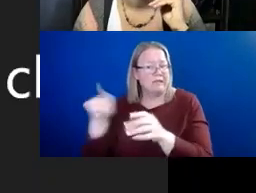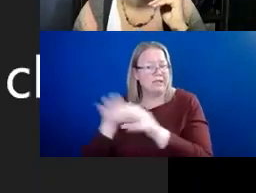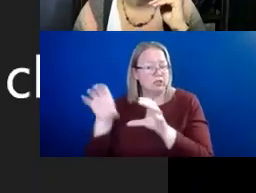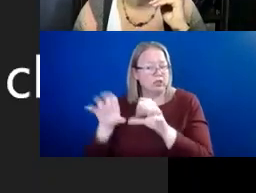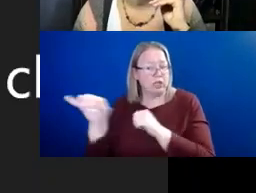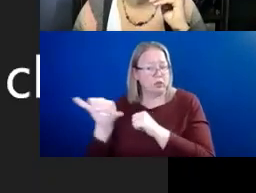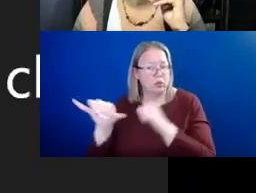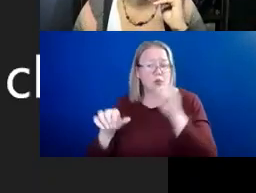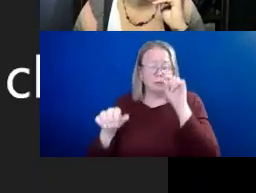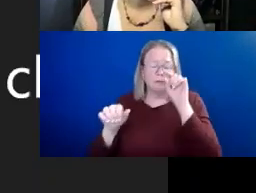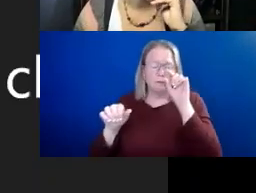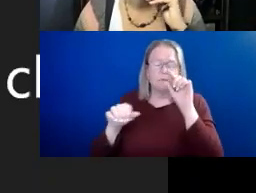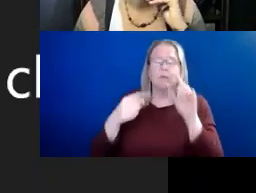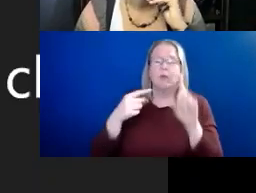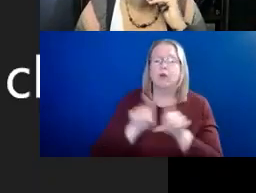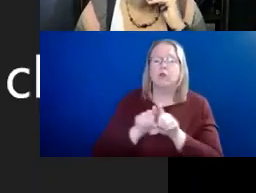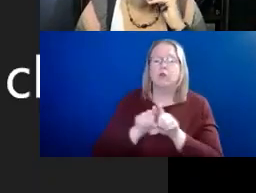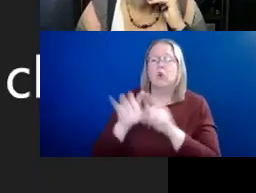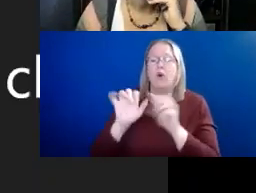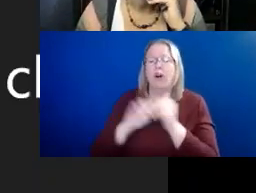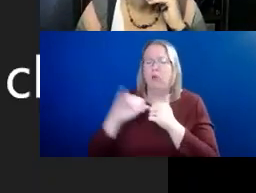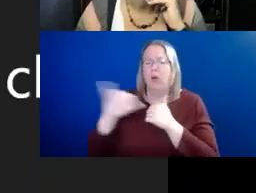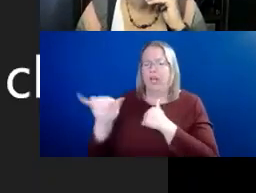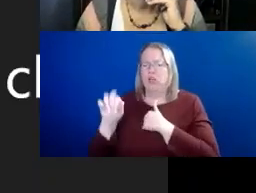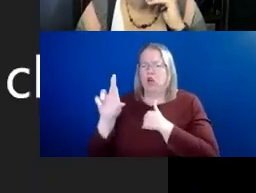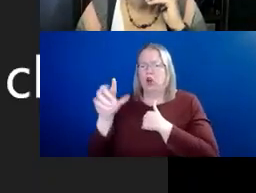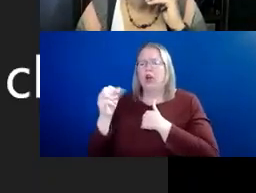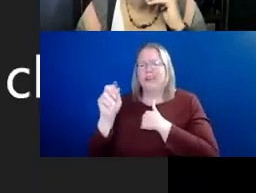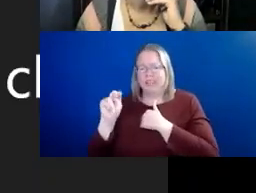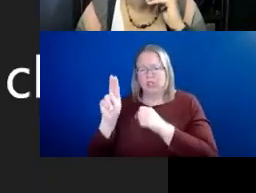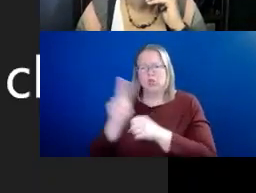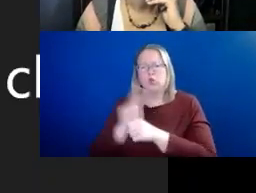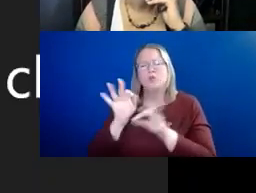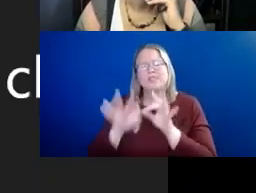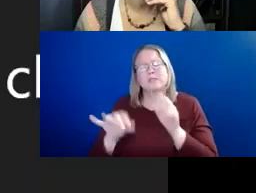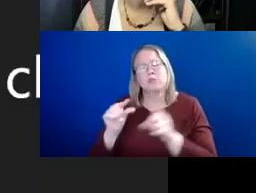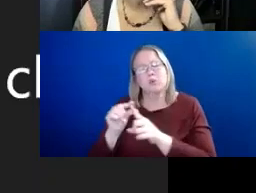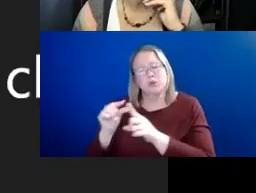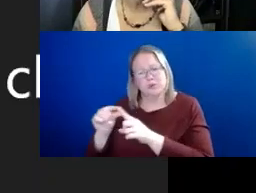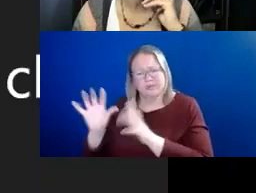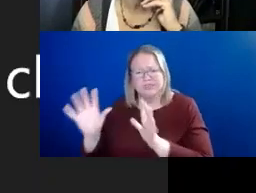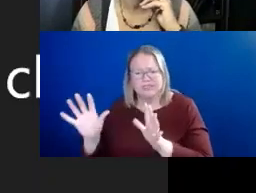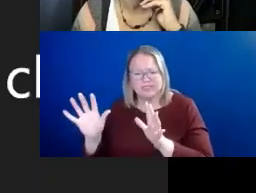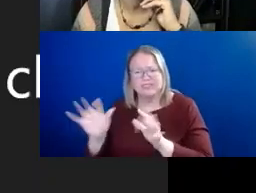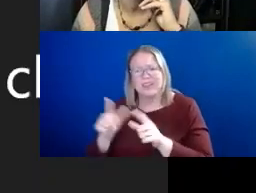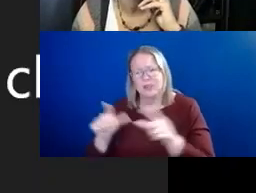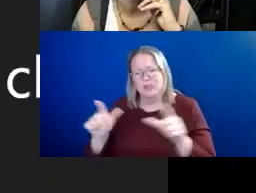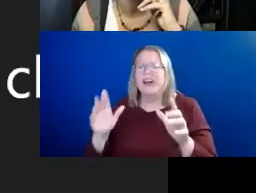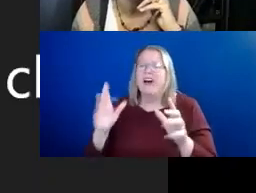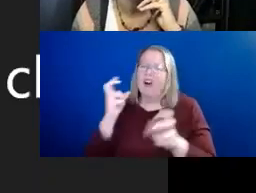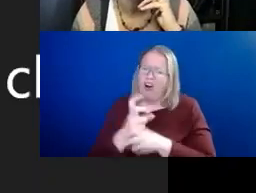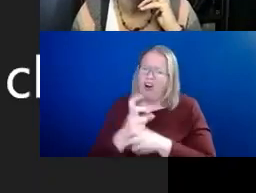13:27:59 Also avoid jargon and use simple language. 13:28:02 That is really hard for us academics to do